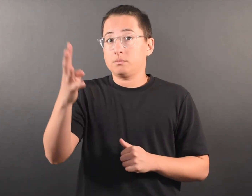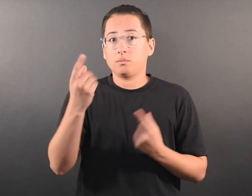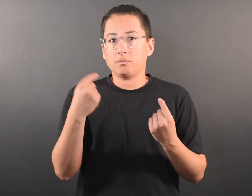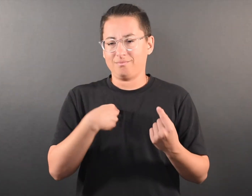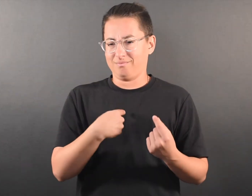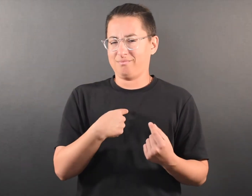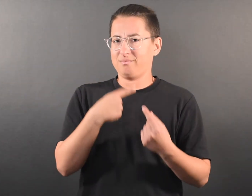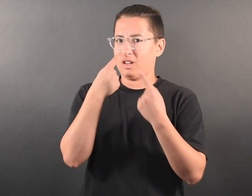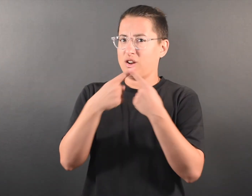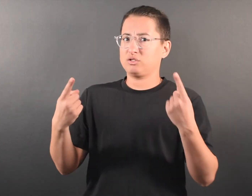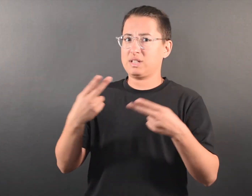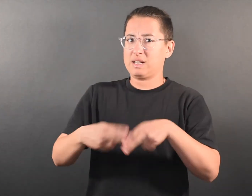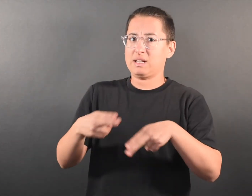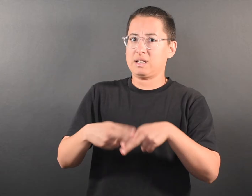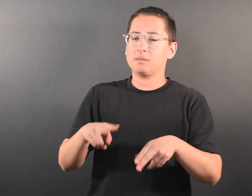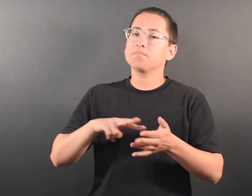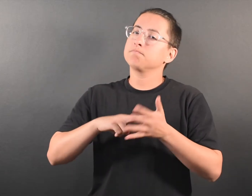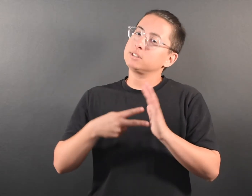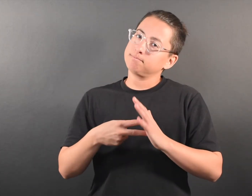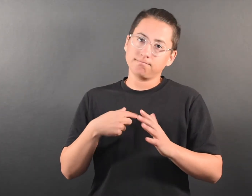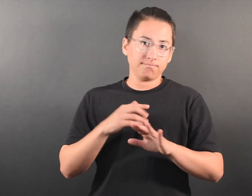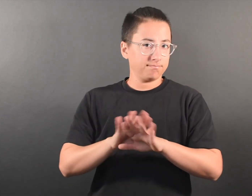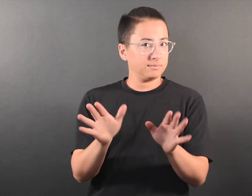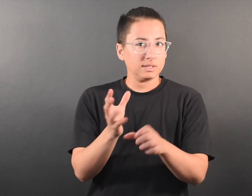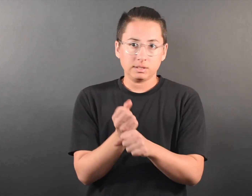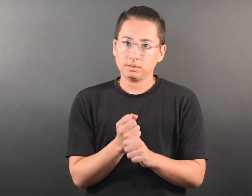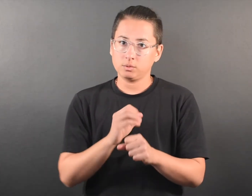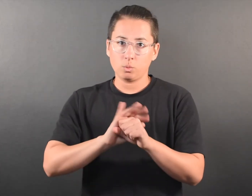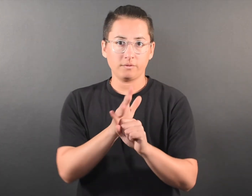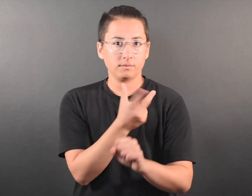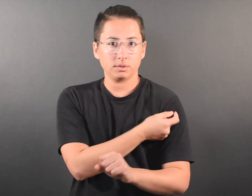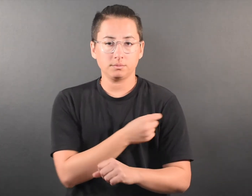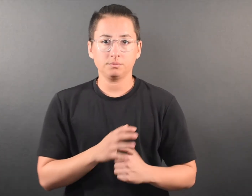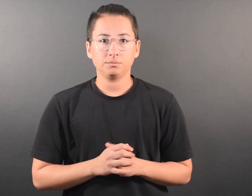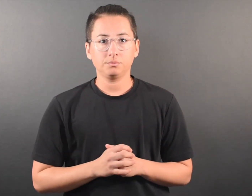Myth: I am allergic to eggs so I shouldn't get the COVID-19 vaccine